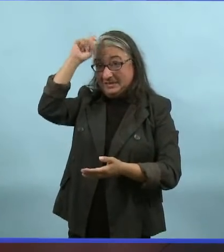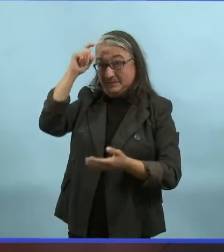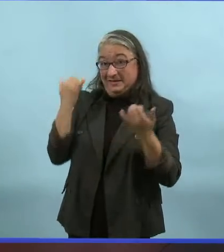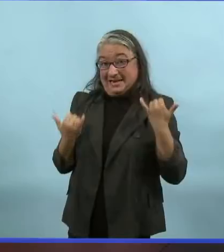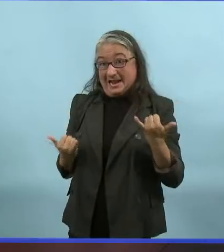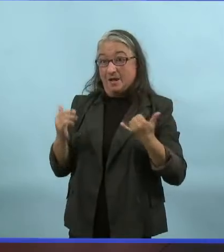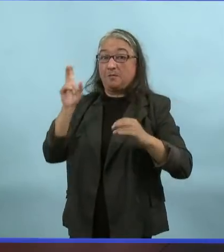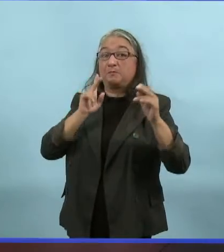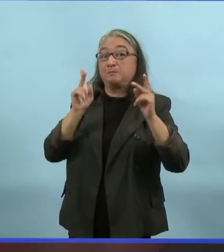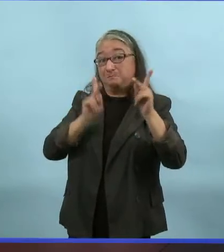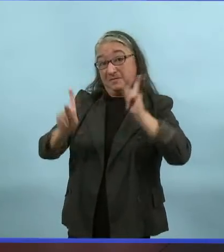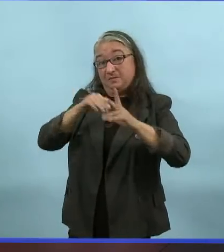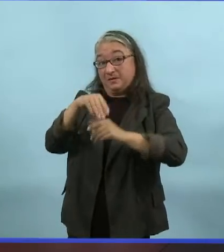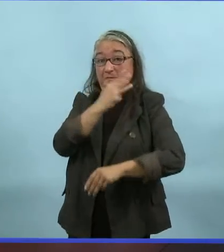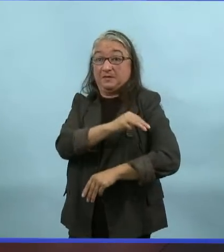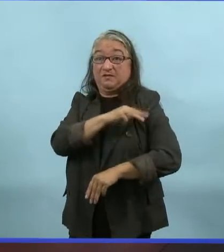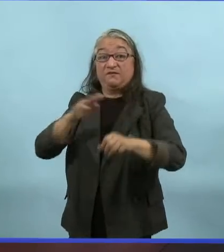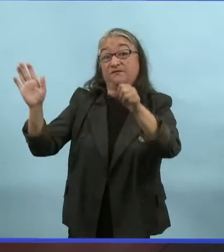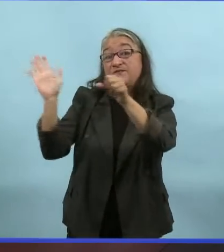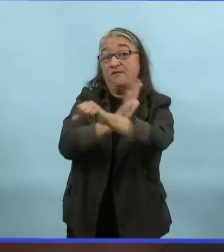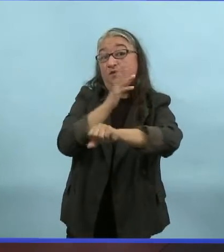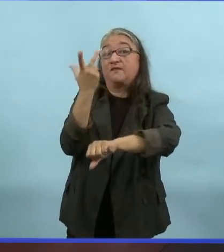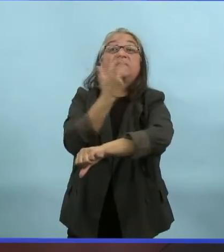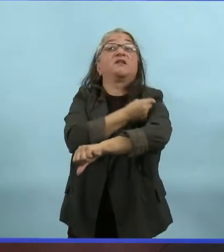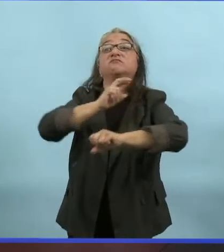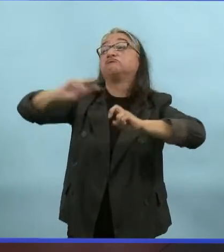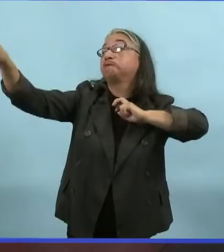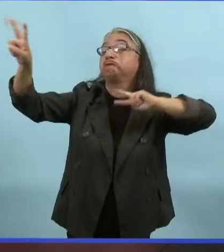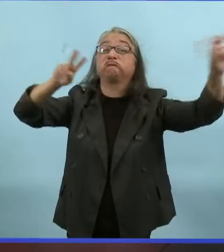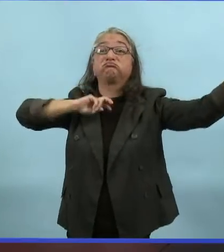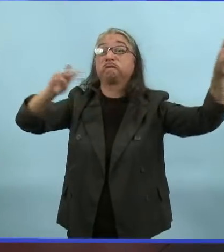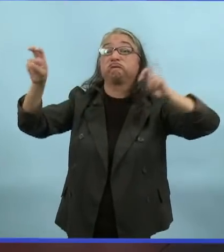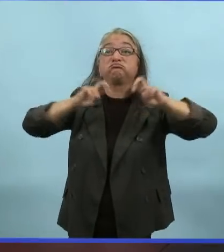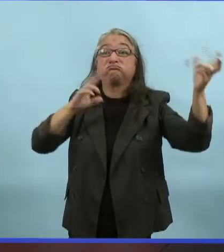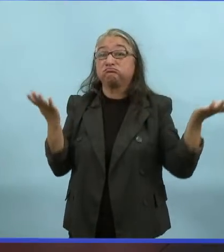yeah and you know i think that it's the it's those fundamentals that we've been discussing from the